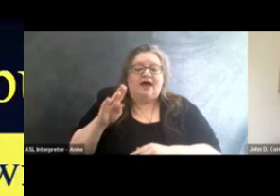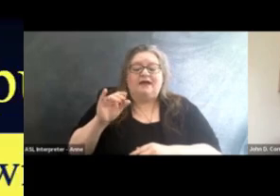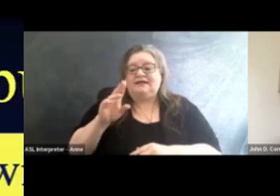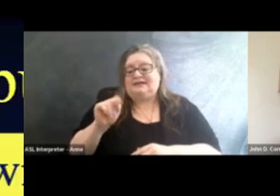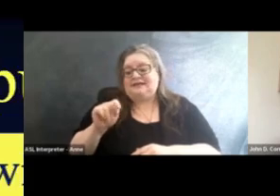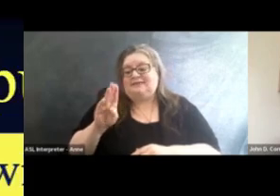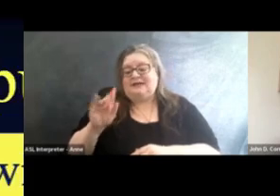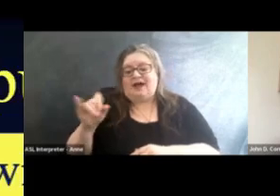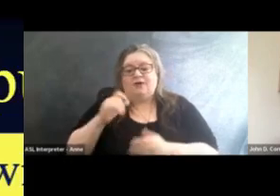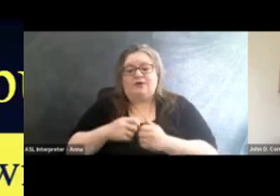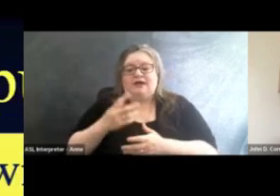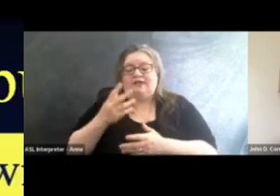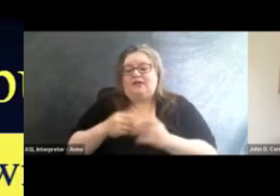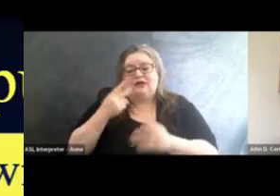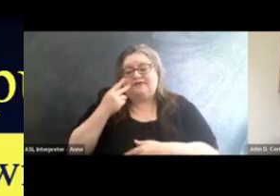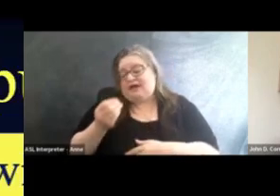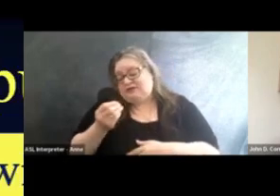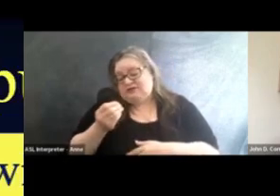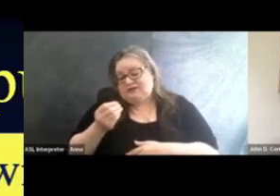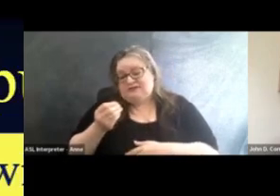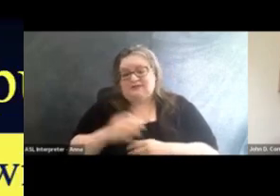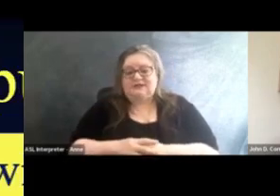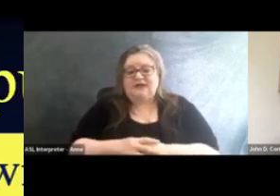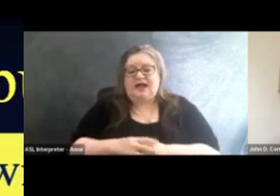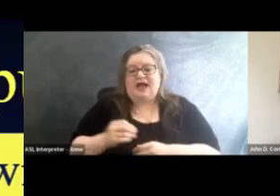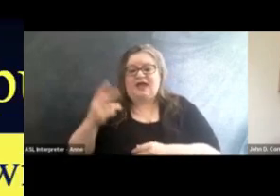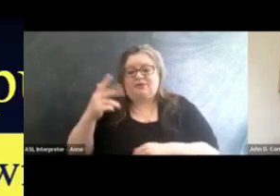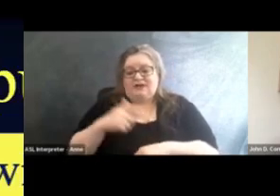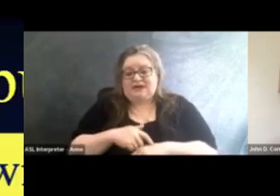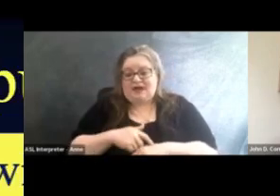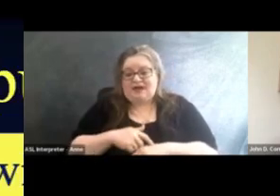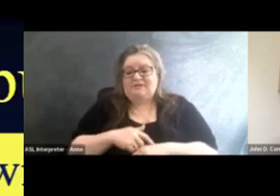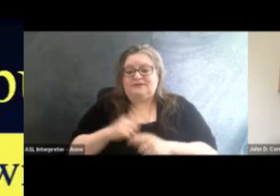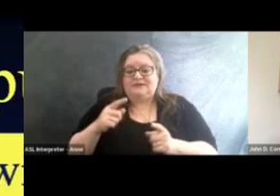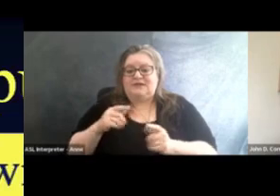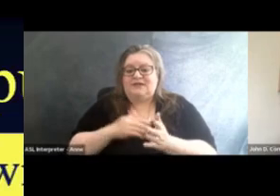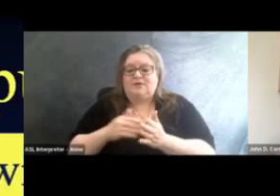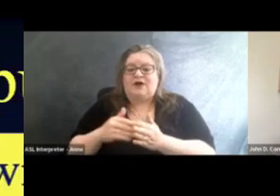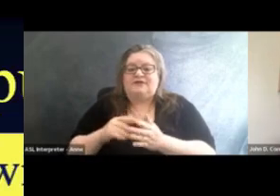and three times as the the prevalence in terms of having a